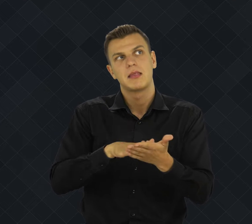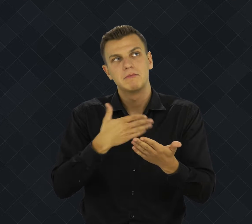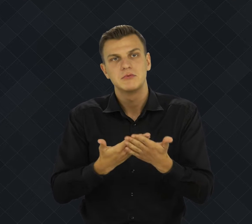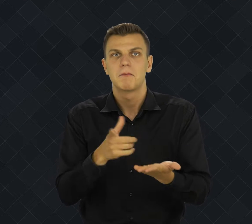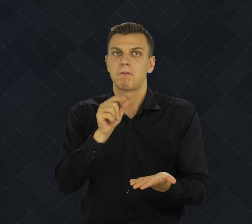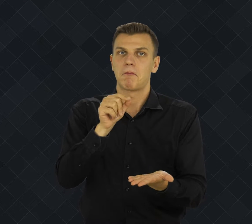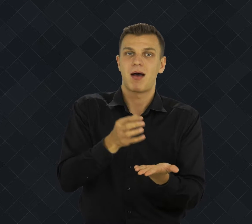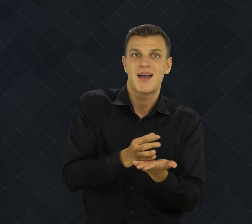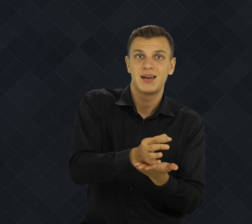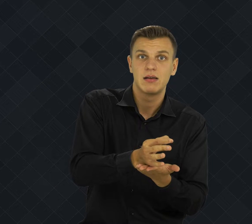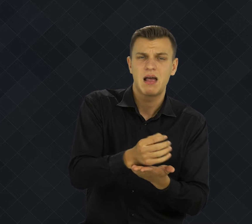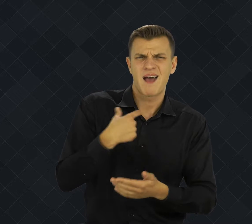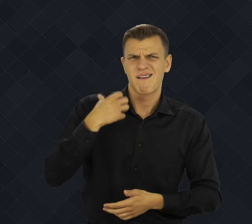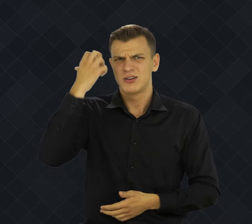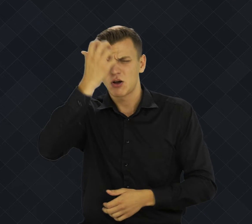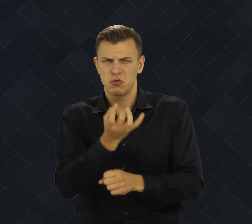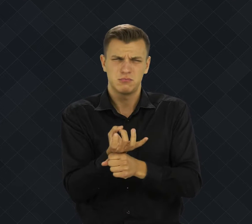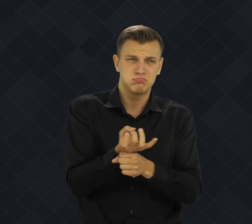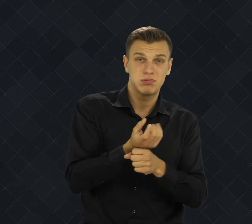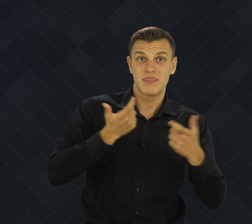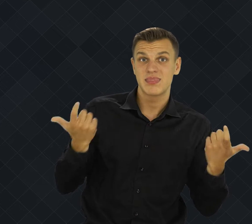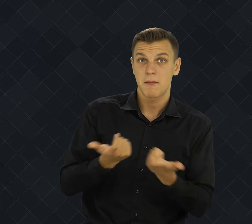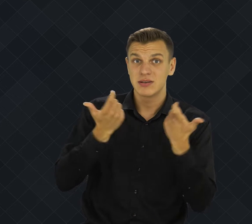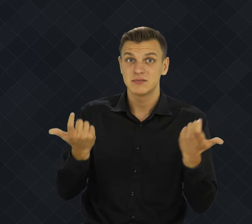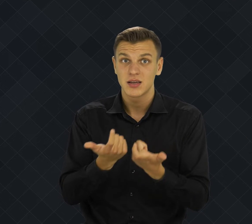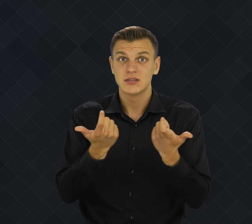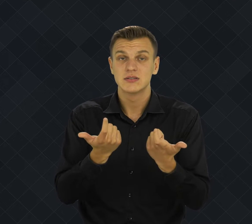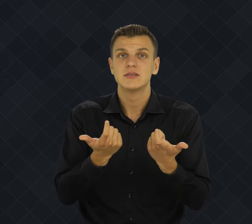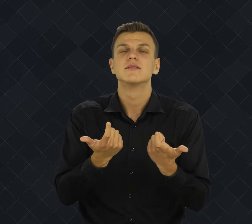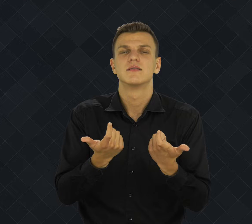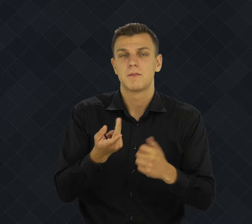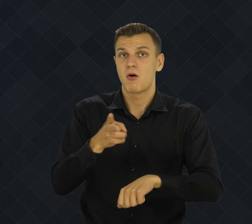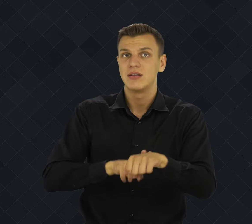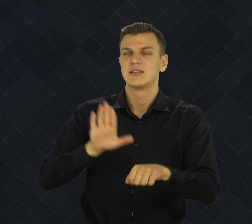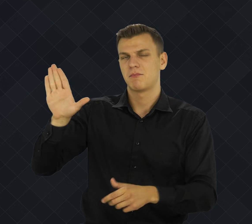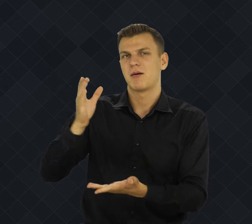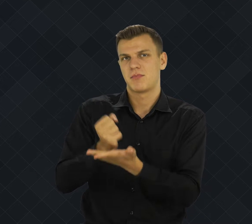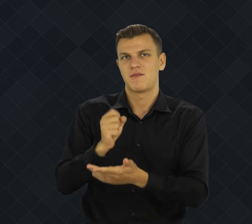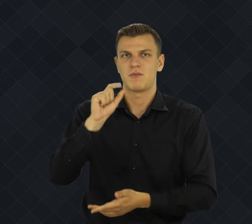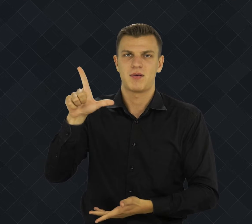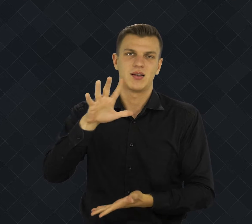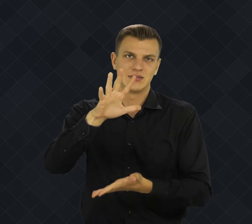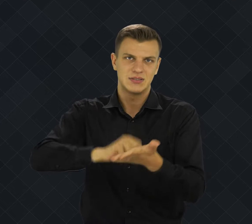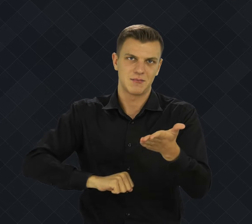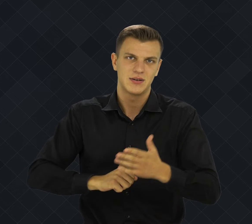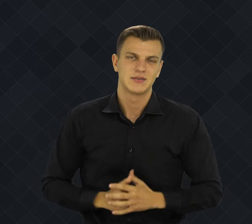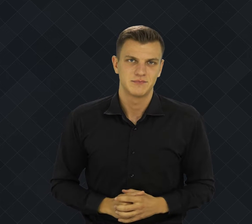such as a parking lot, for example, can end in the retention of a driver's license.